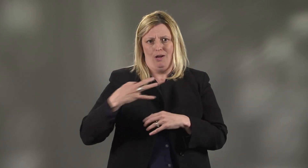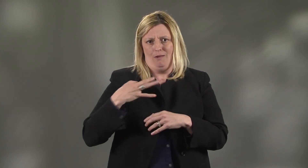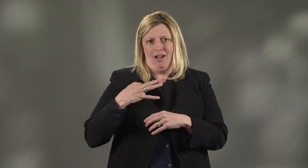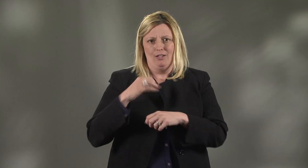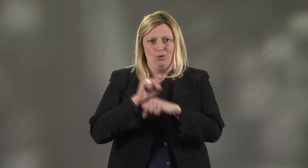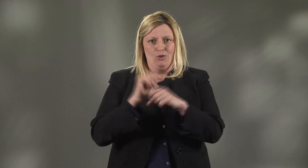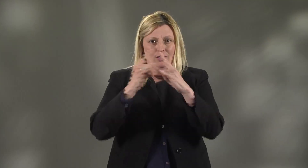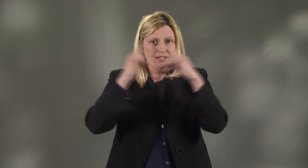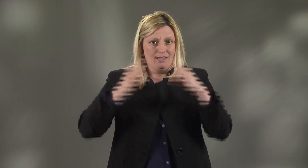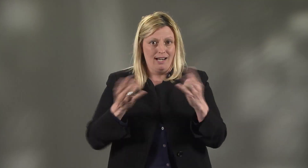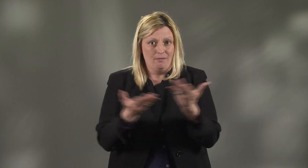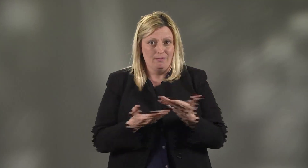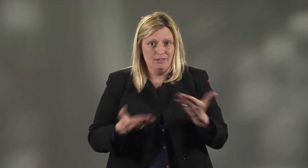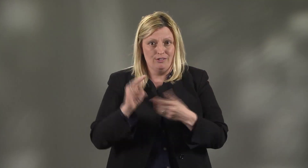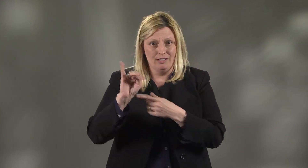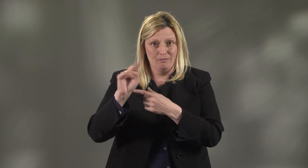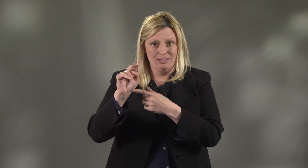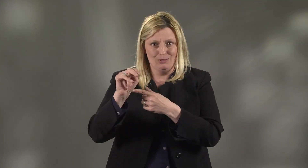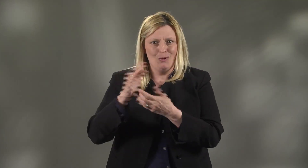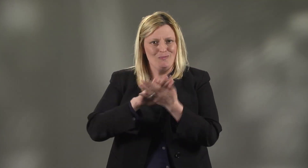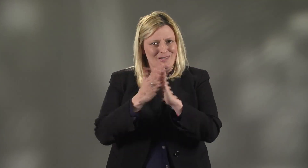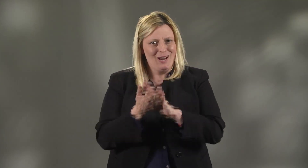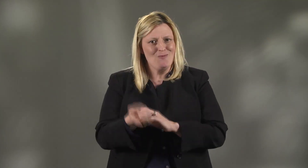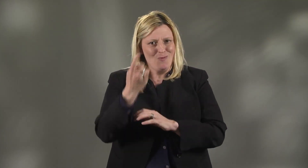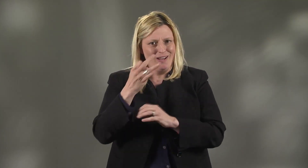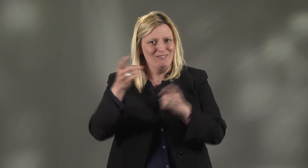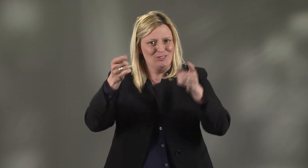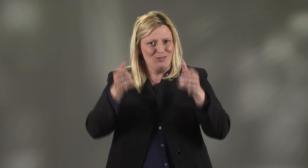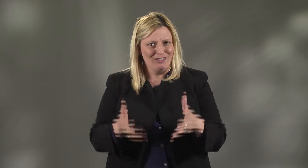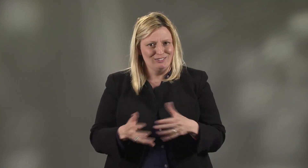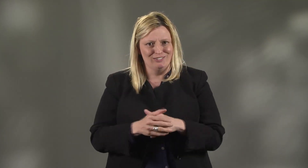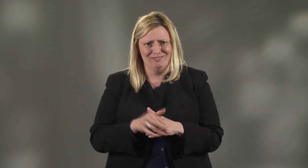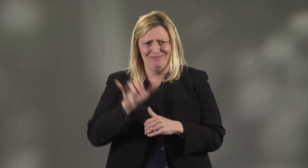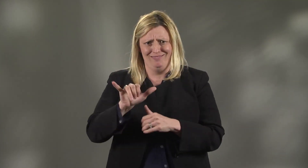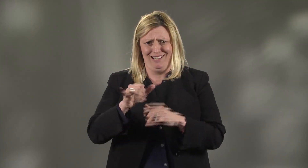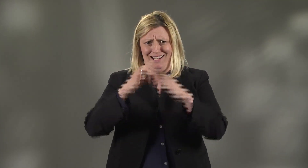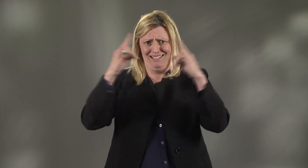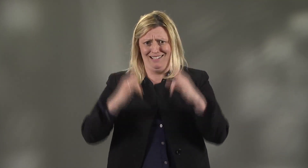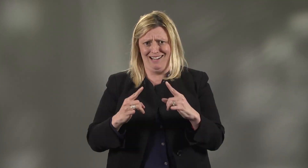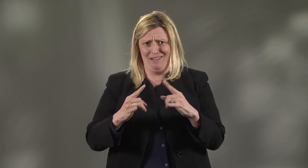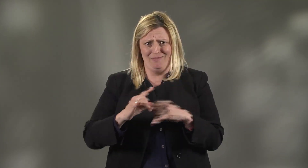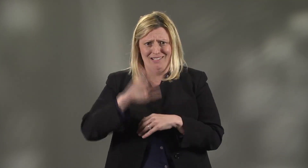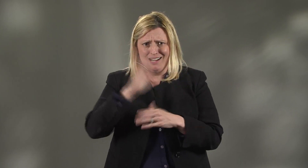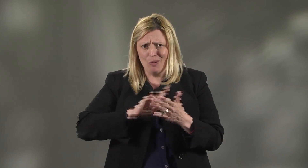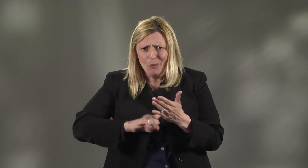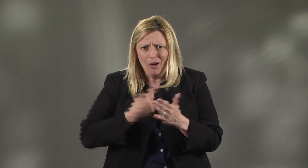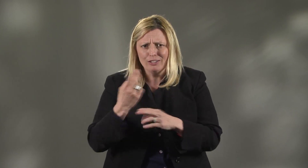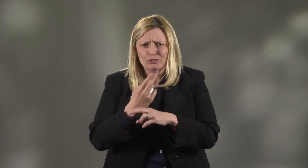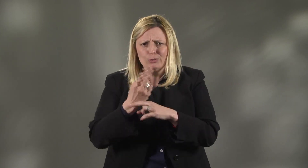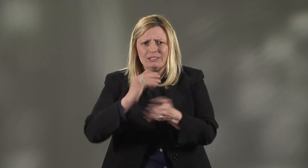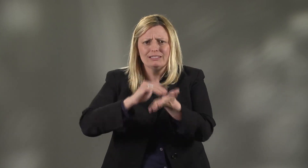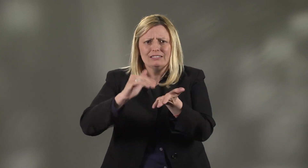to work in this type of camp environment, I applied to work at a camp in Minnesota, where I became one of the directors.